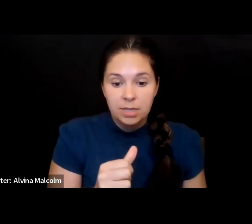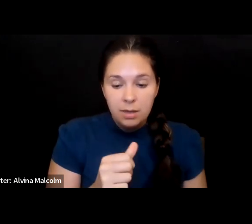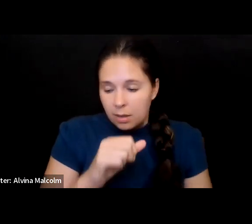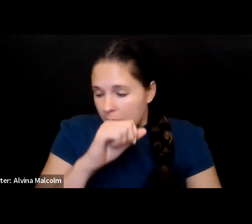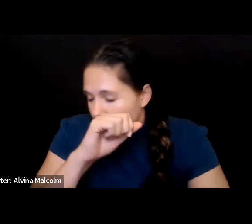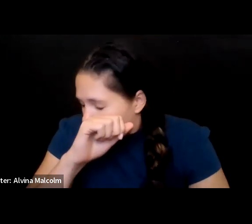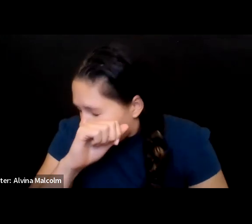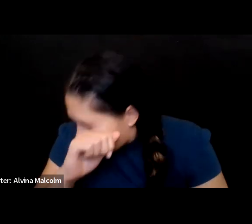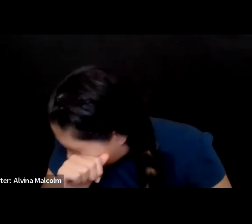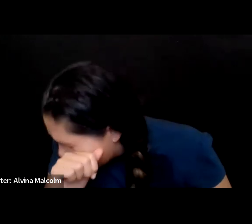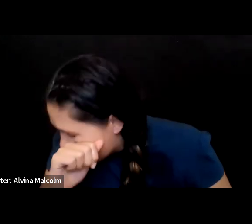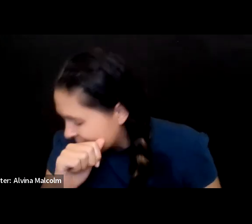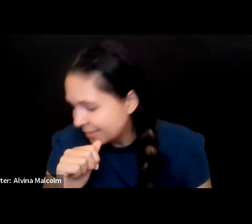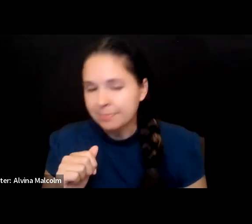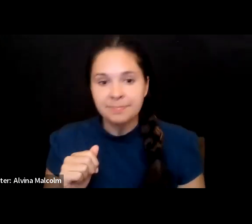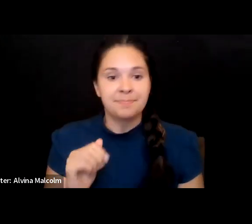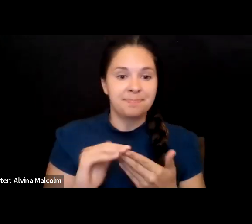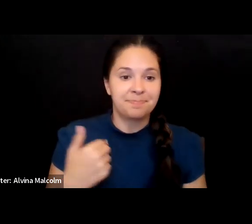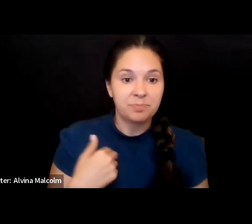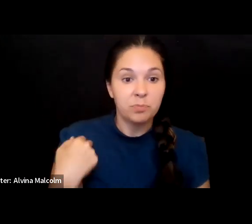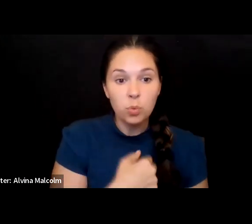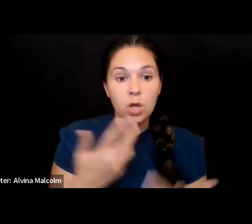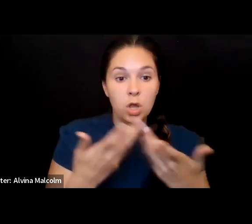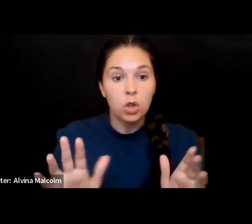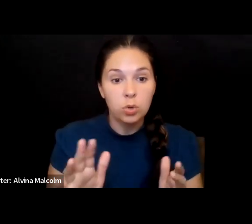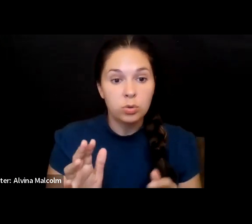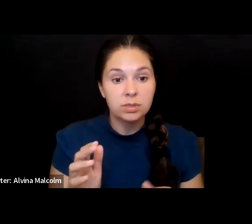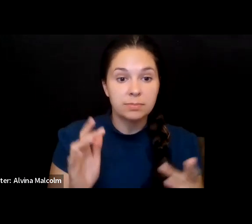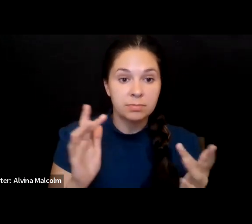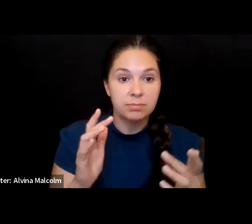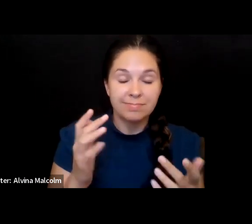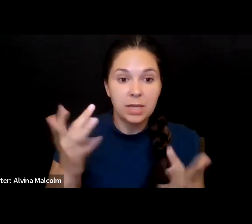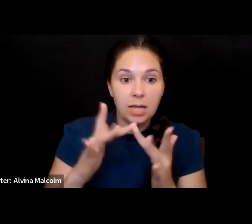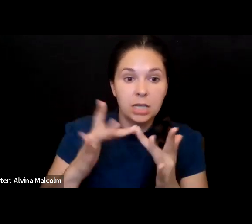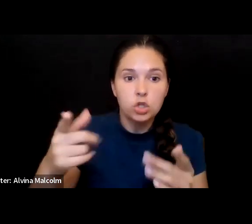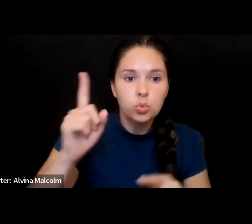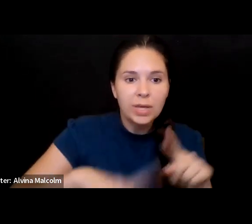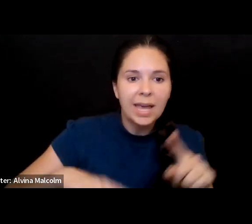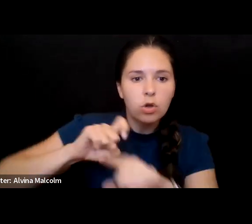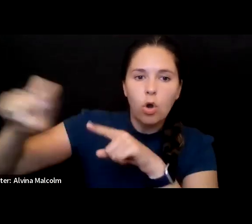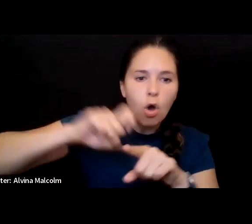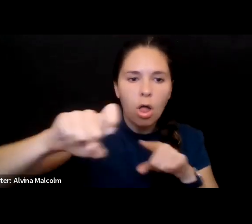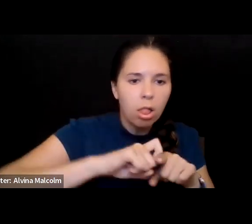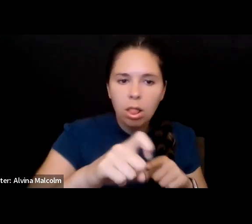FILK do to prepare? That's the state